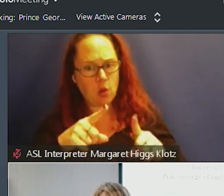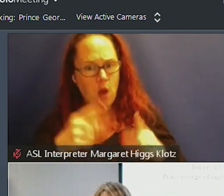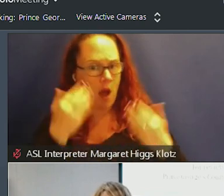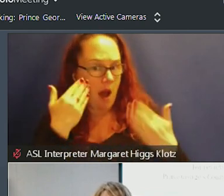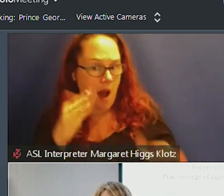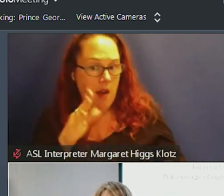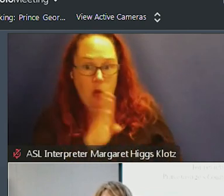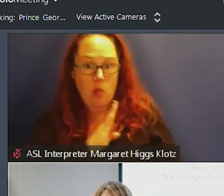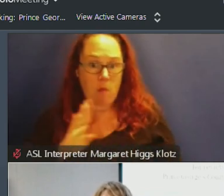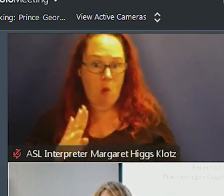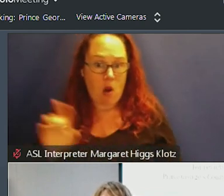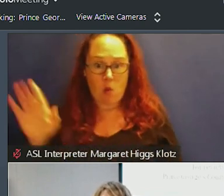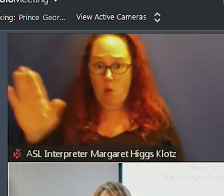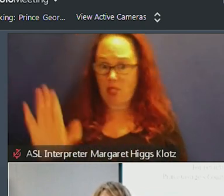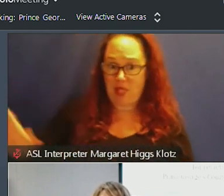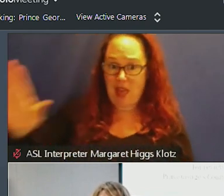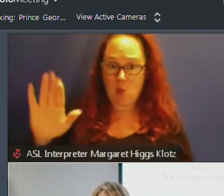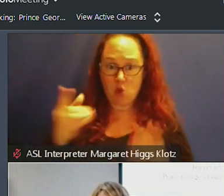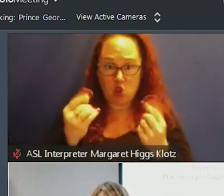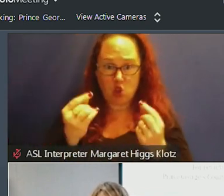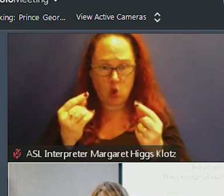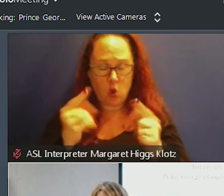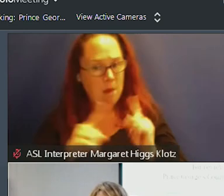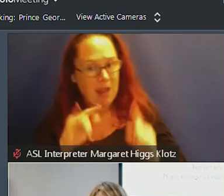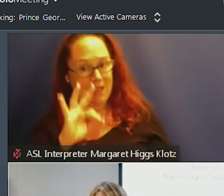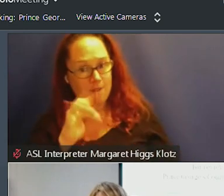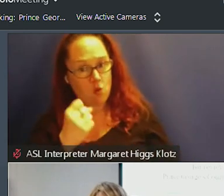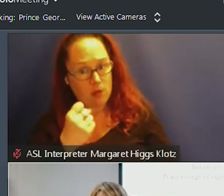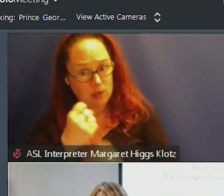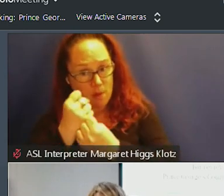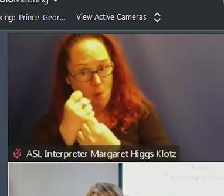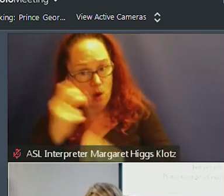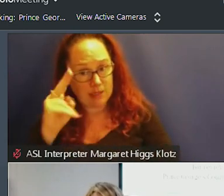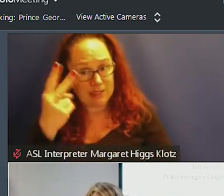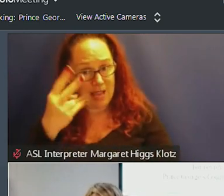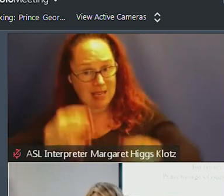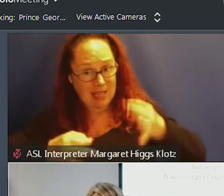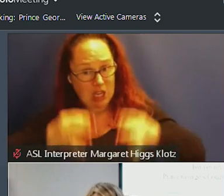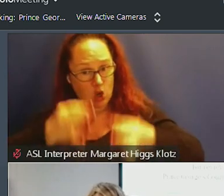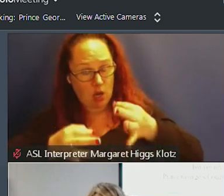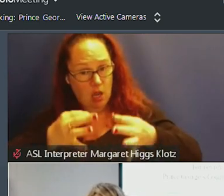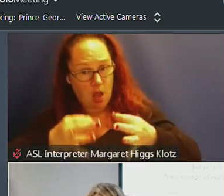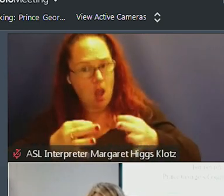but if in fact we lean that way, do you, are you, there are people you want to continue to speak now,